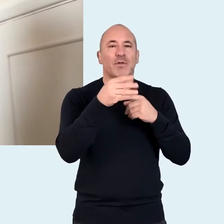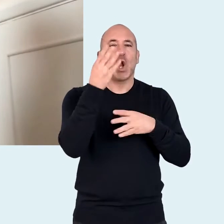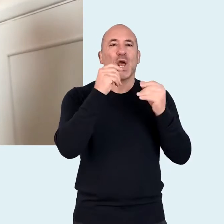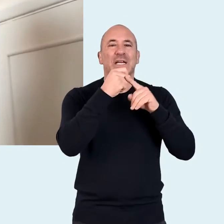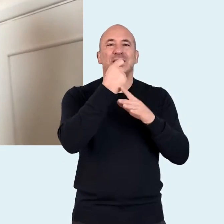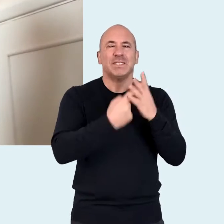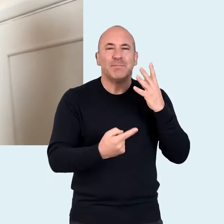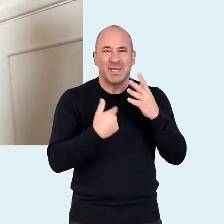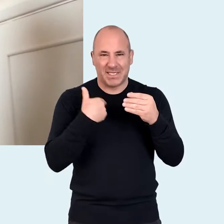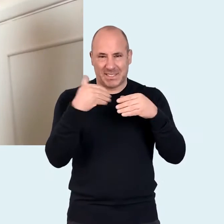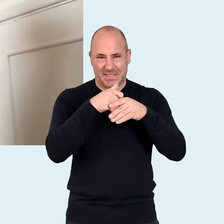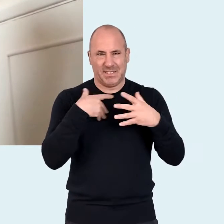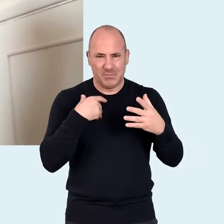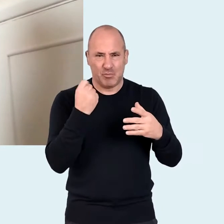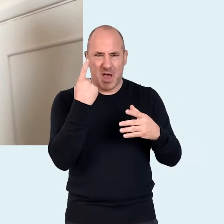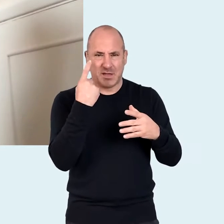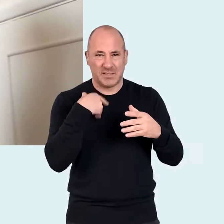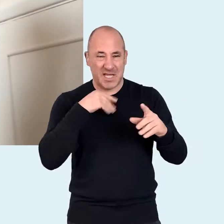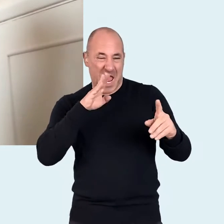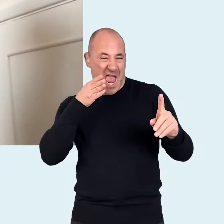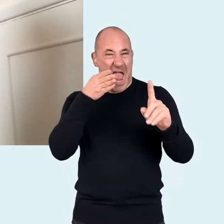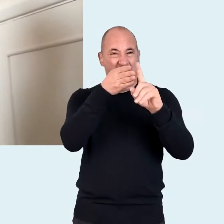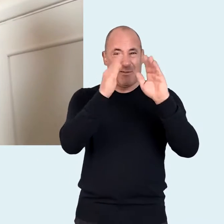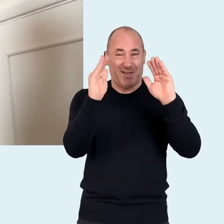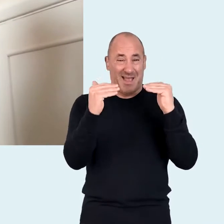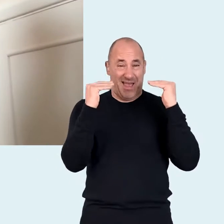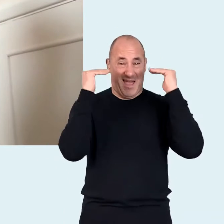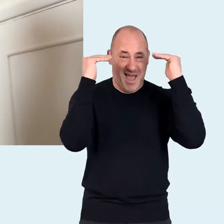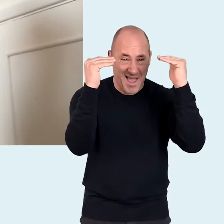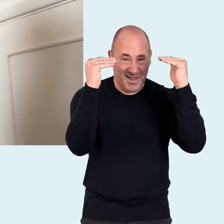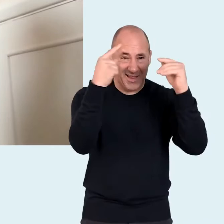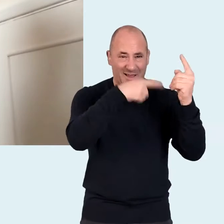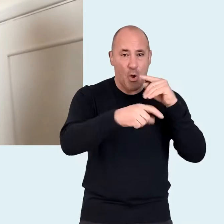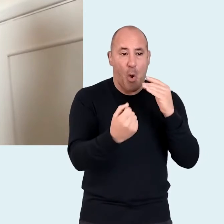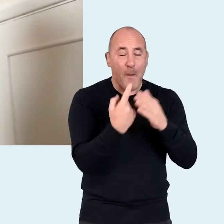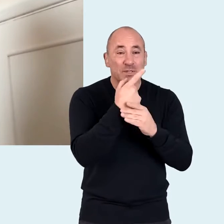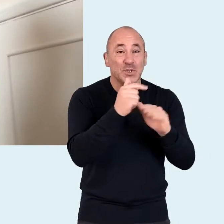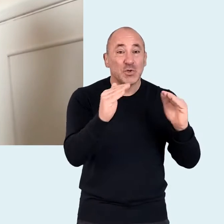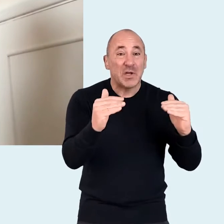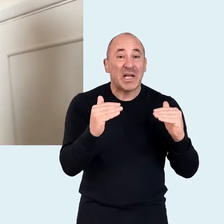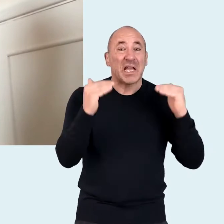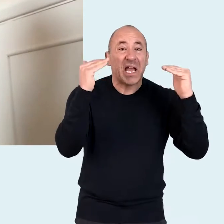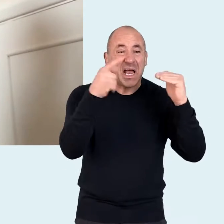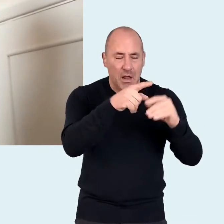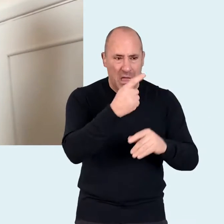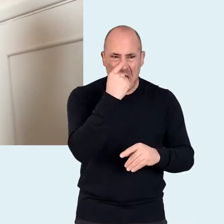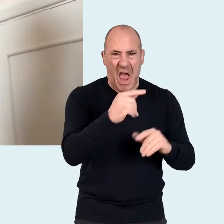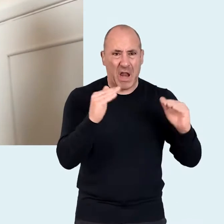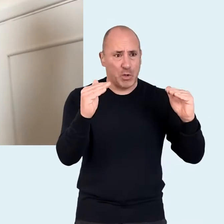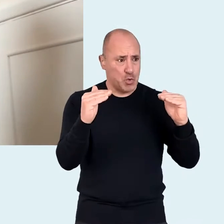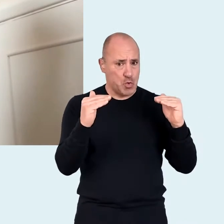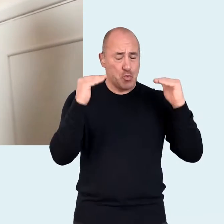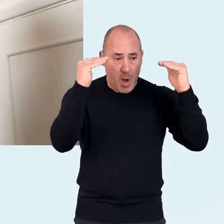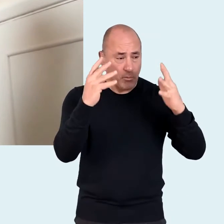that if you aim high and give people with learning disabilities the opportunity to excel,